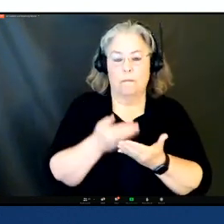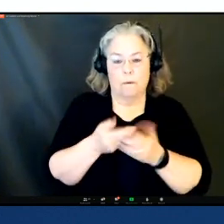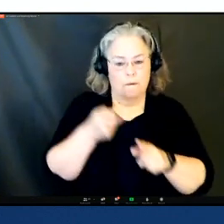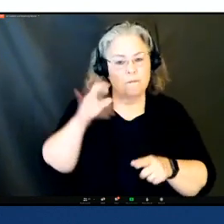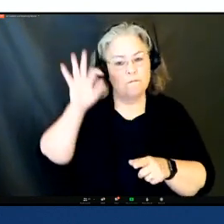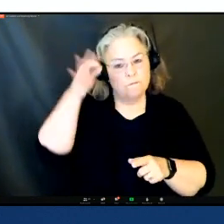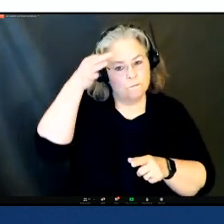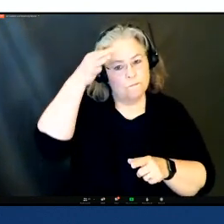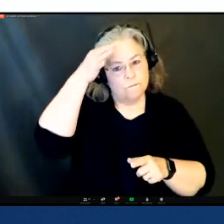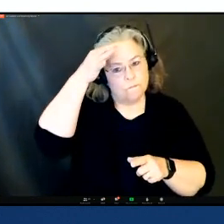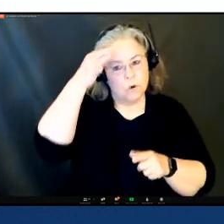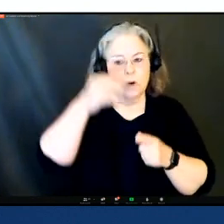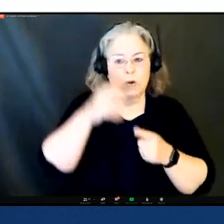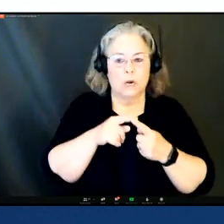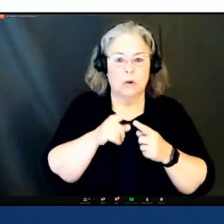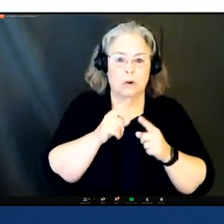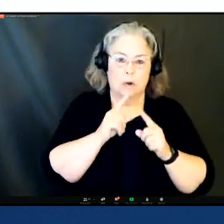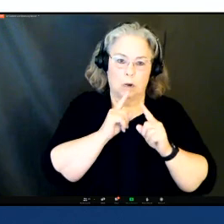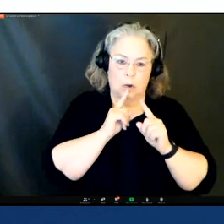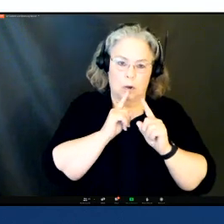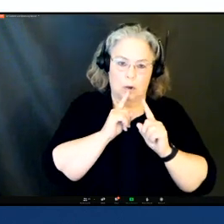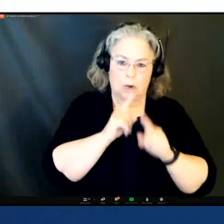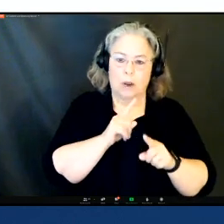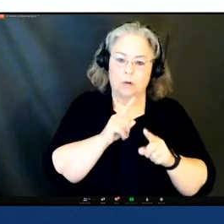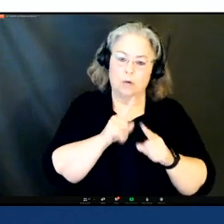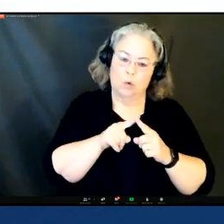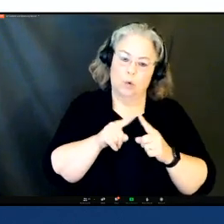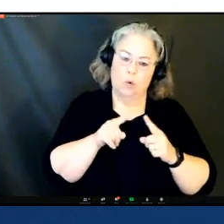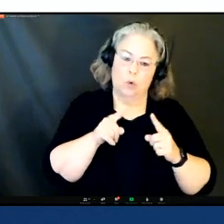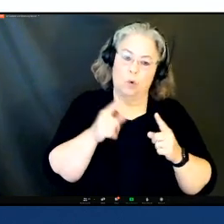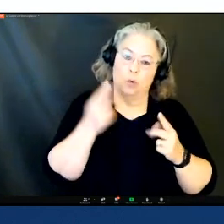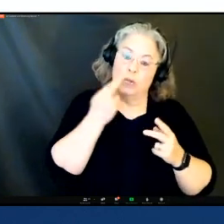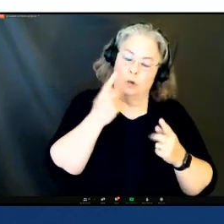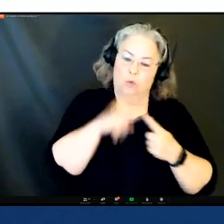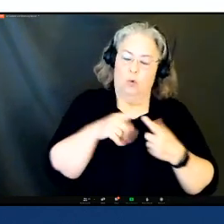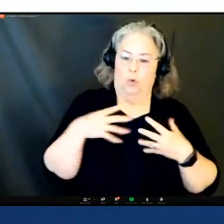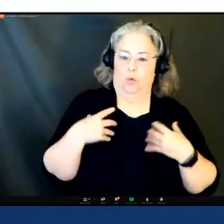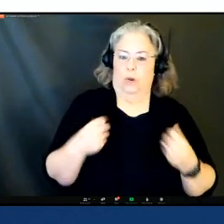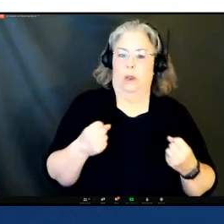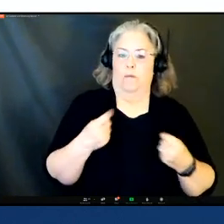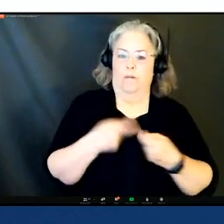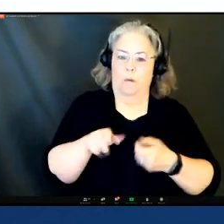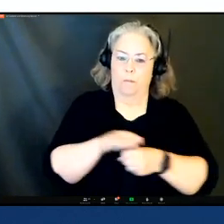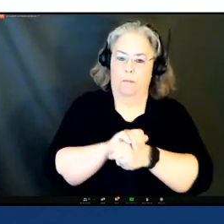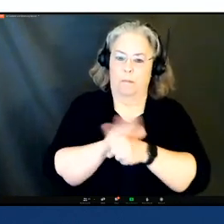to respond to and recover from the pandemic. Most significantly, we were allocated about $300